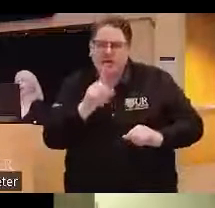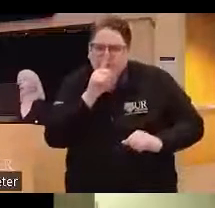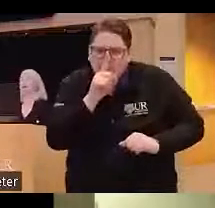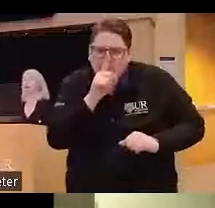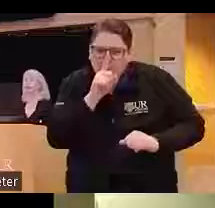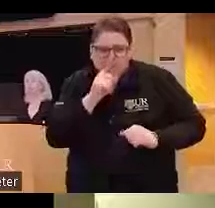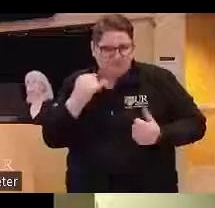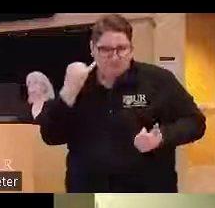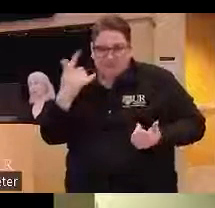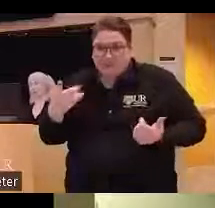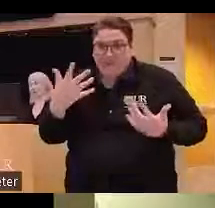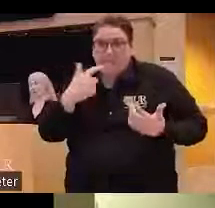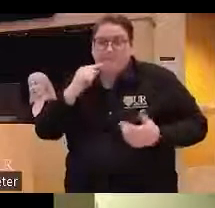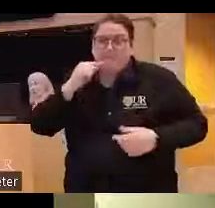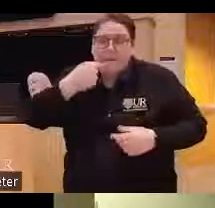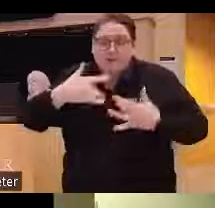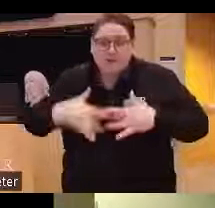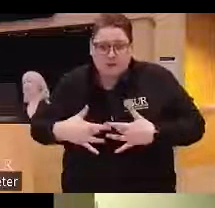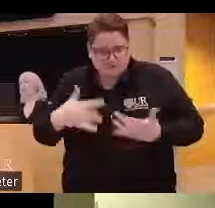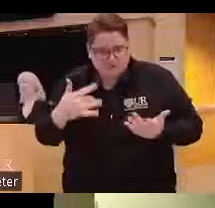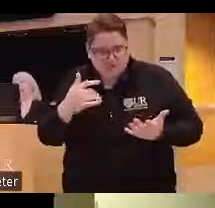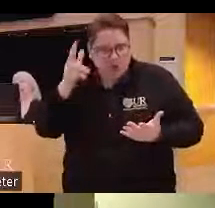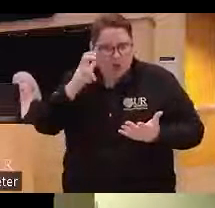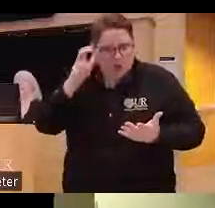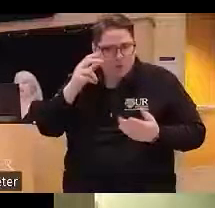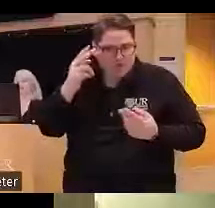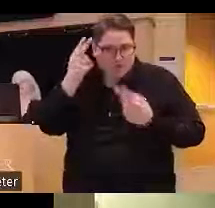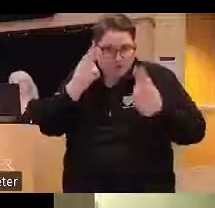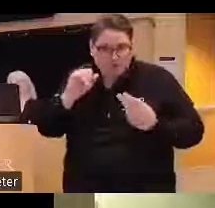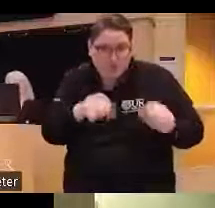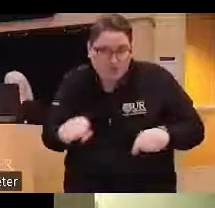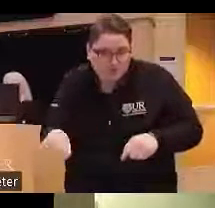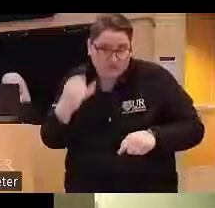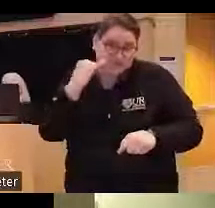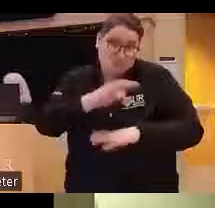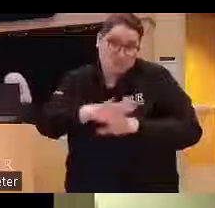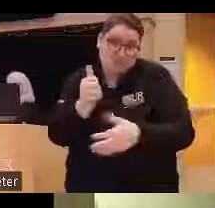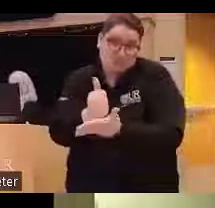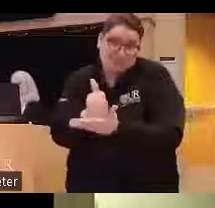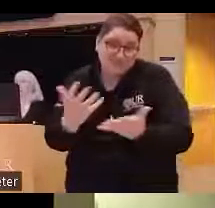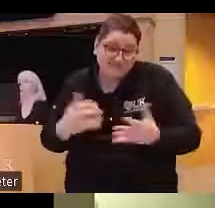having major depression and then fail to treat the major depression right very very important